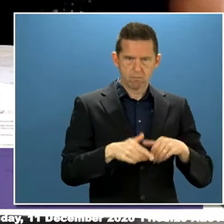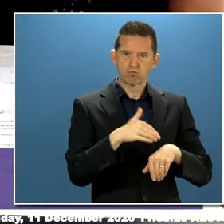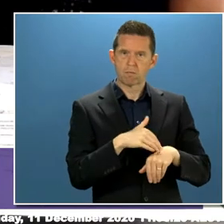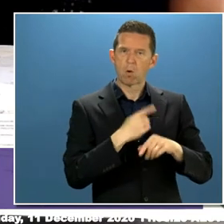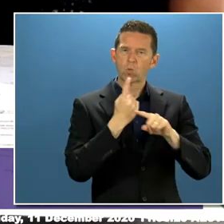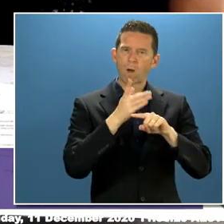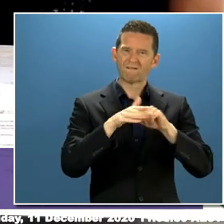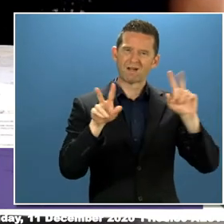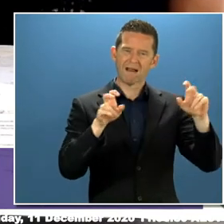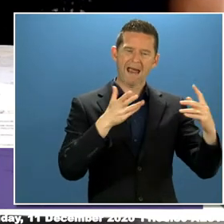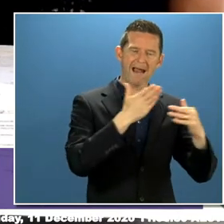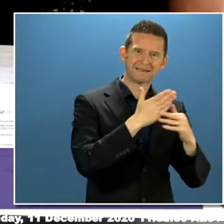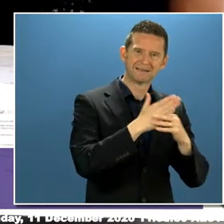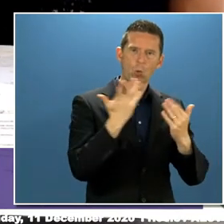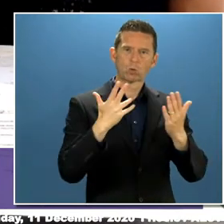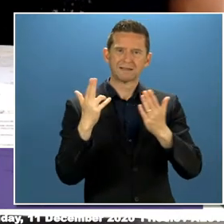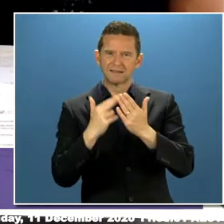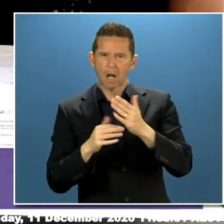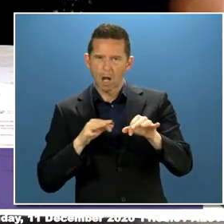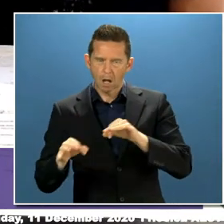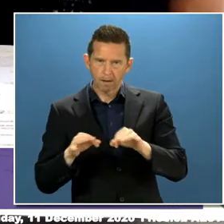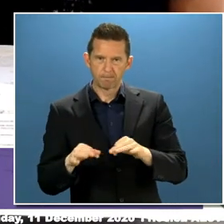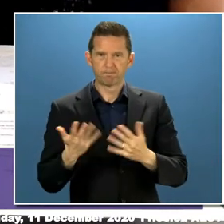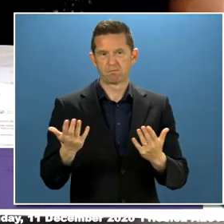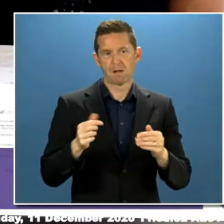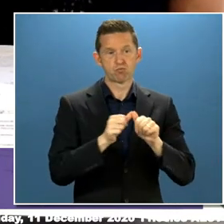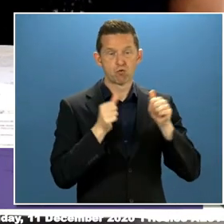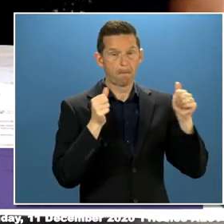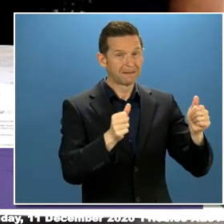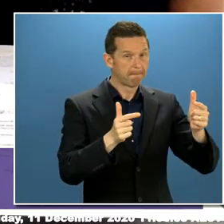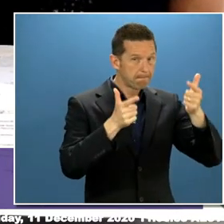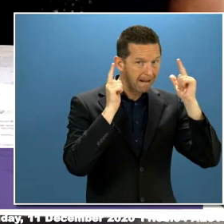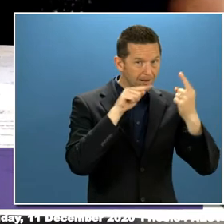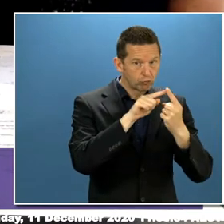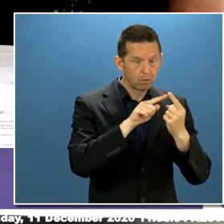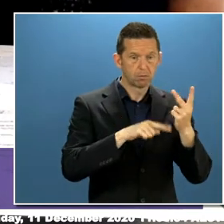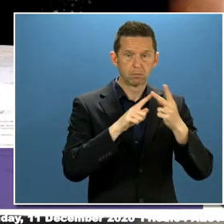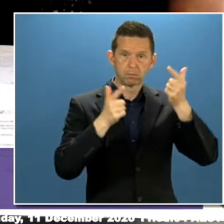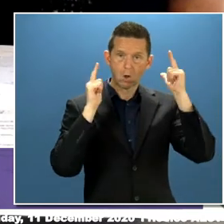the property manager or the head of the office space or whatever in these